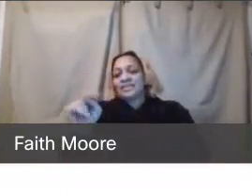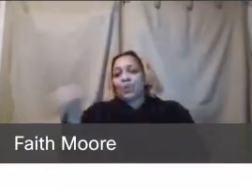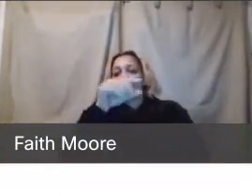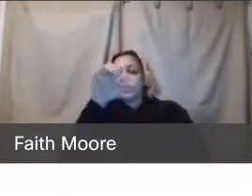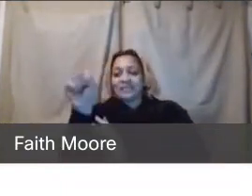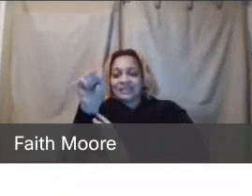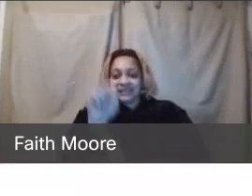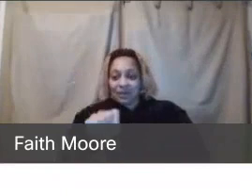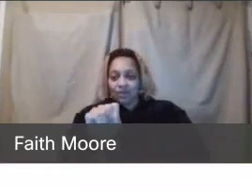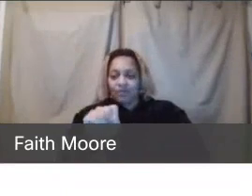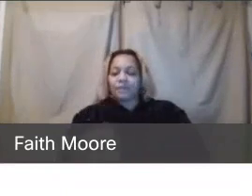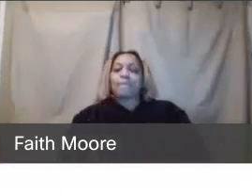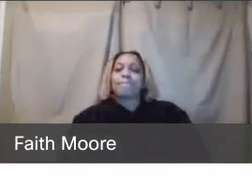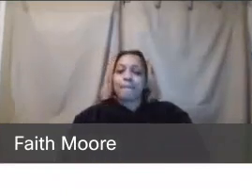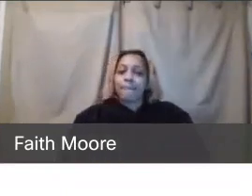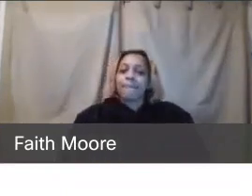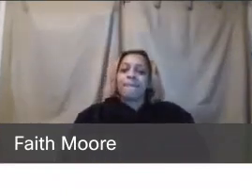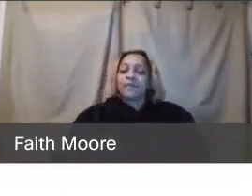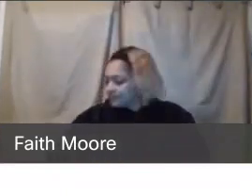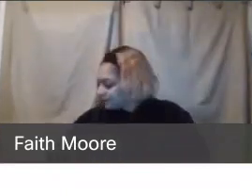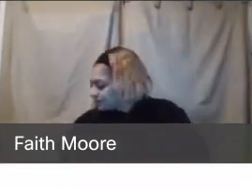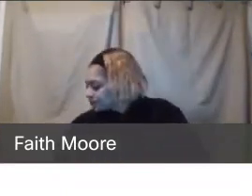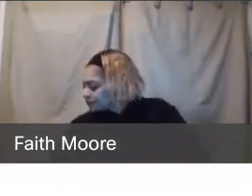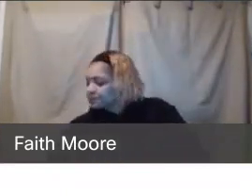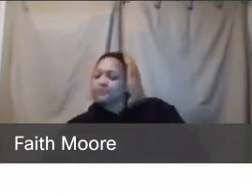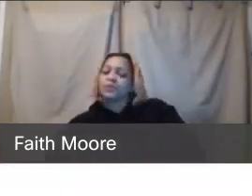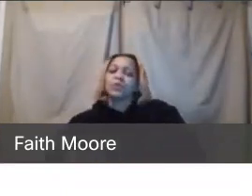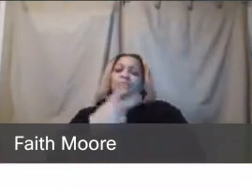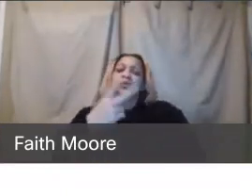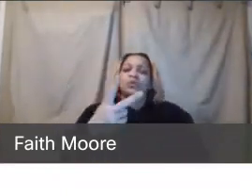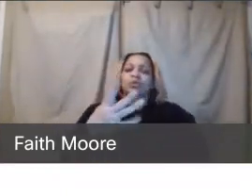2 ways you can do it under this approach you can use that crossover. We are actually.